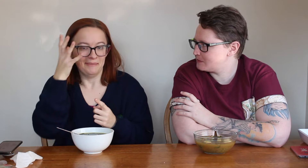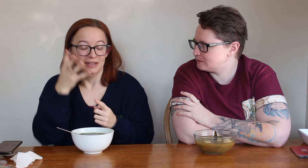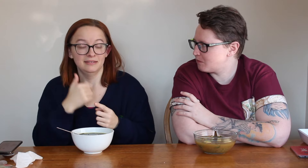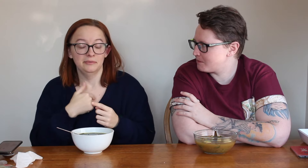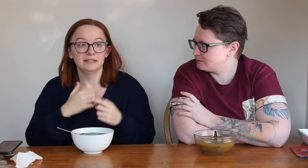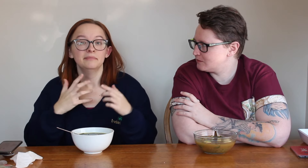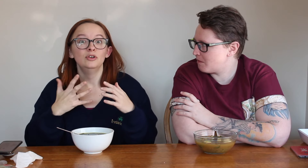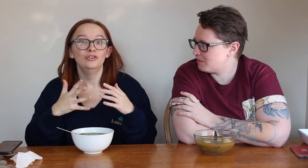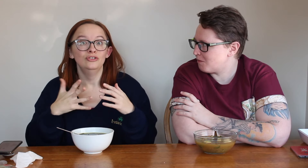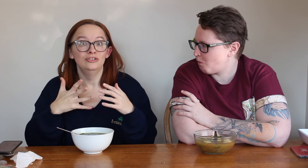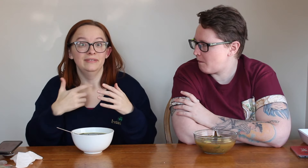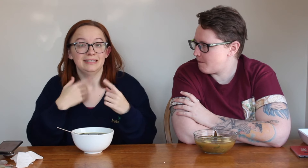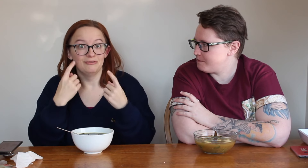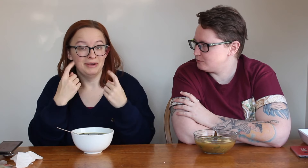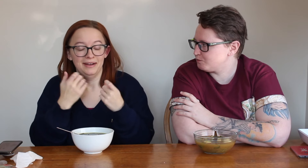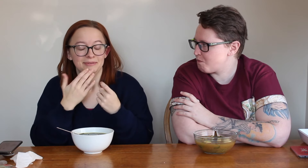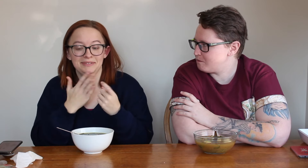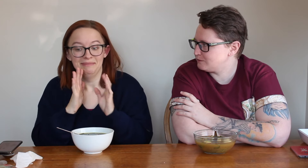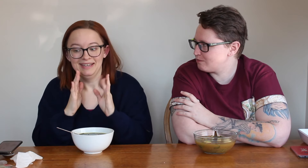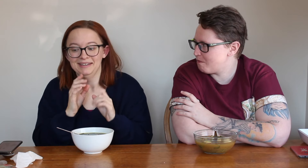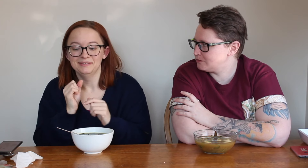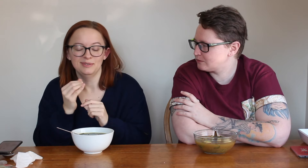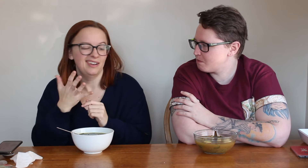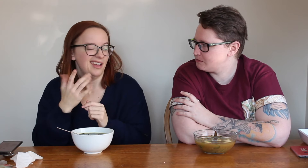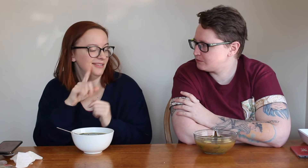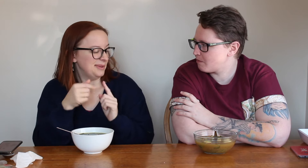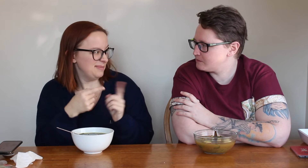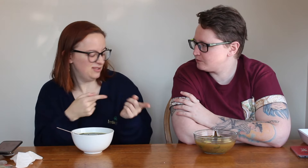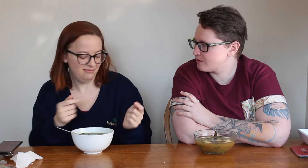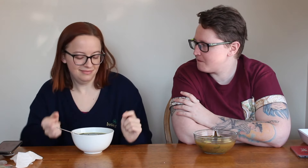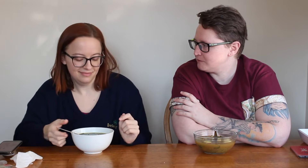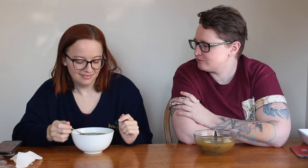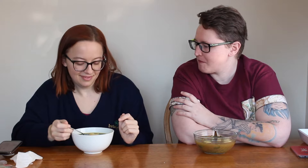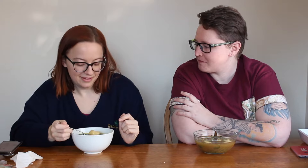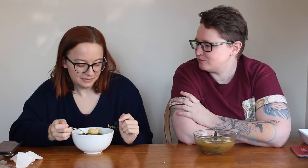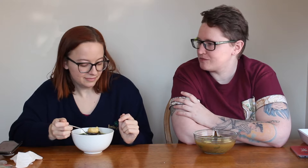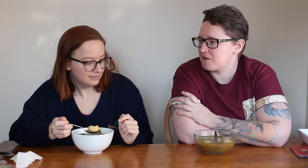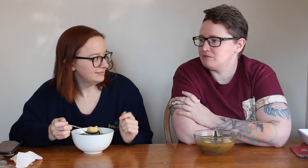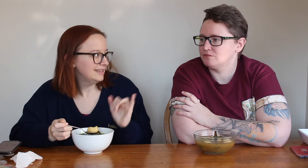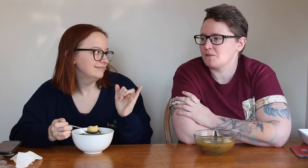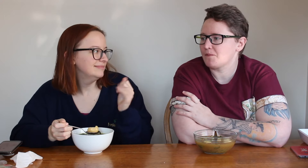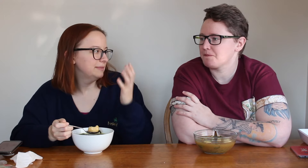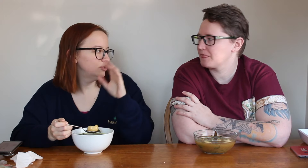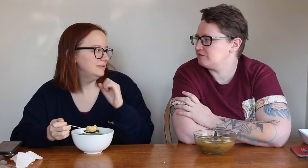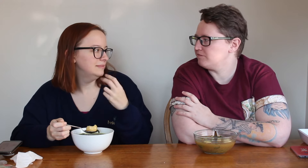Yes, I did get nervous about leaving him, even with her I mean I know she's a great mom and everything, but yes of course it's normal to get anxious. You know the first time I had to